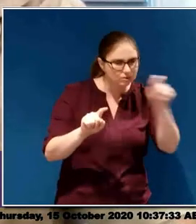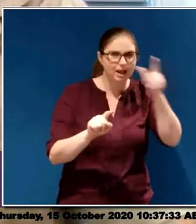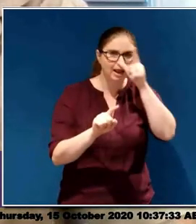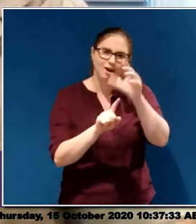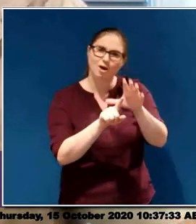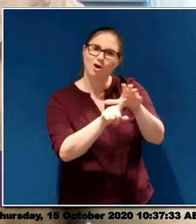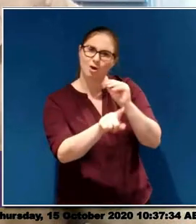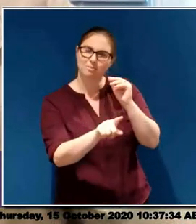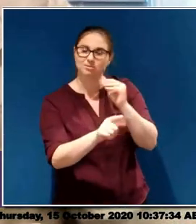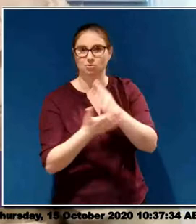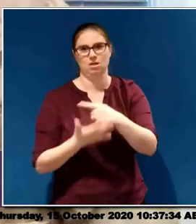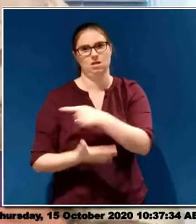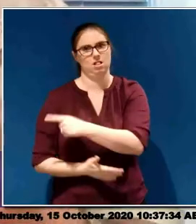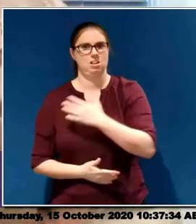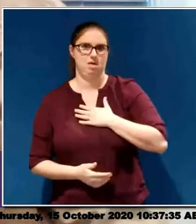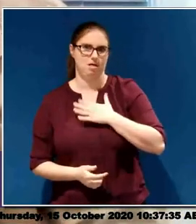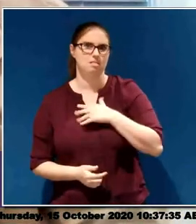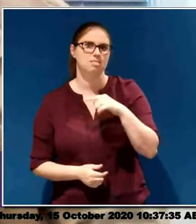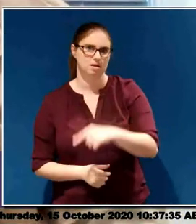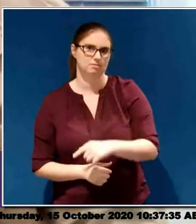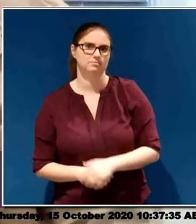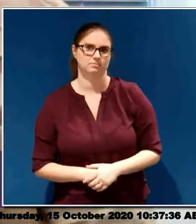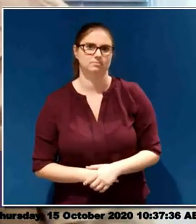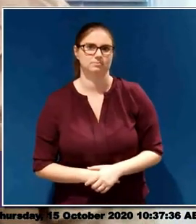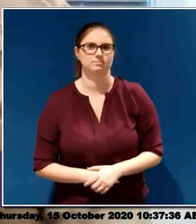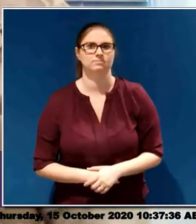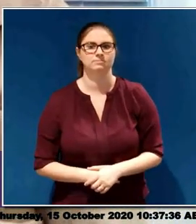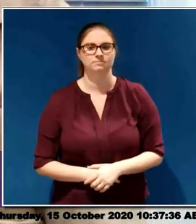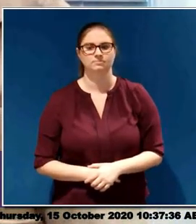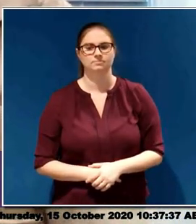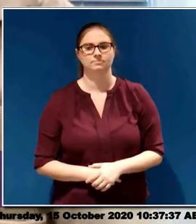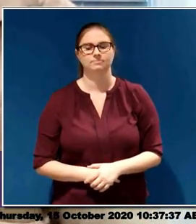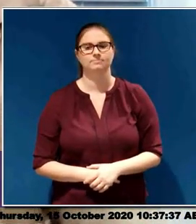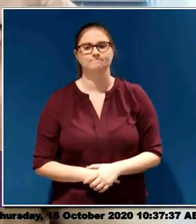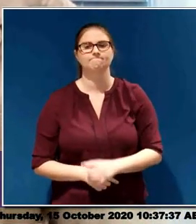And when we used to drop Jack off at school in the morning and he'd be